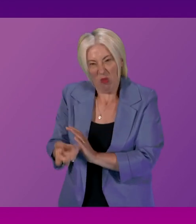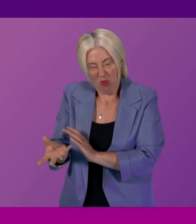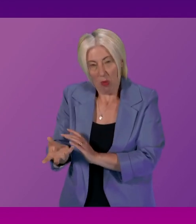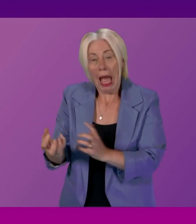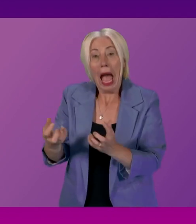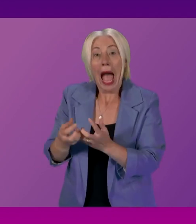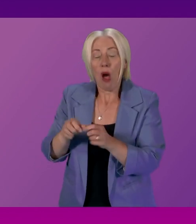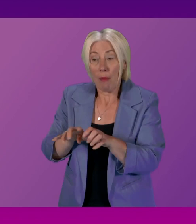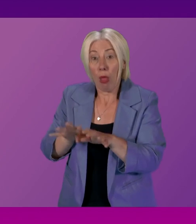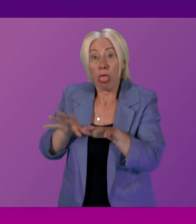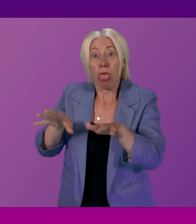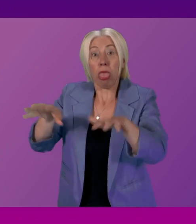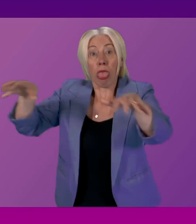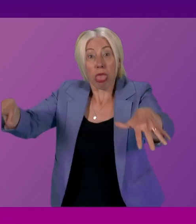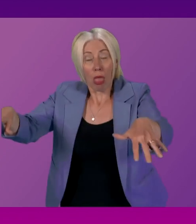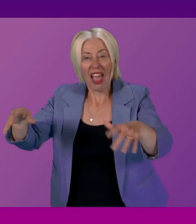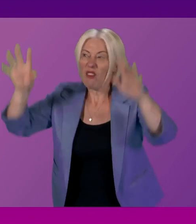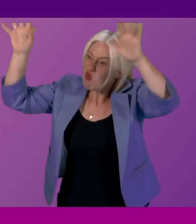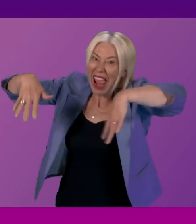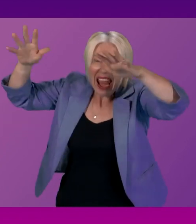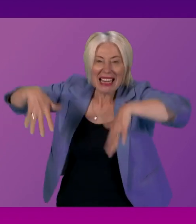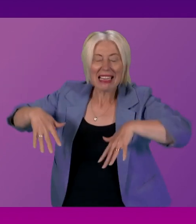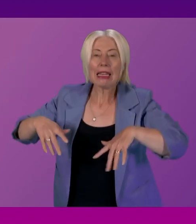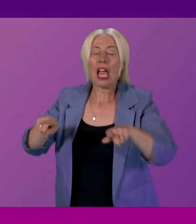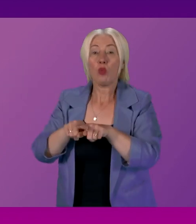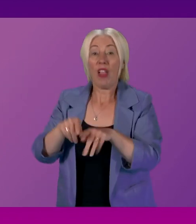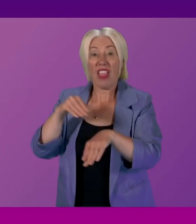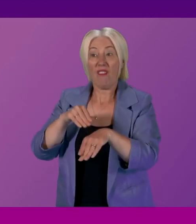conditions, and the impact that those spills will have on the environment.